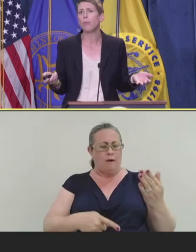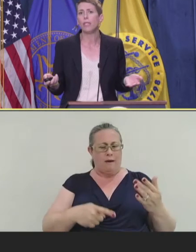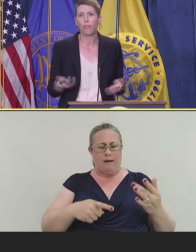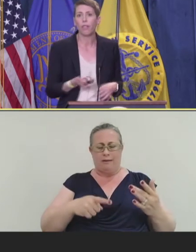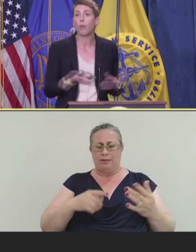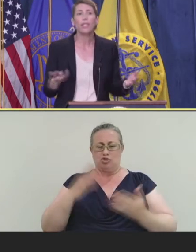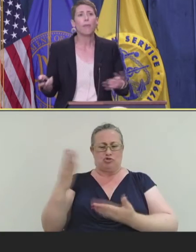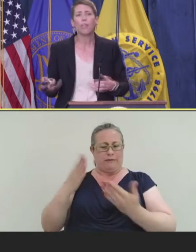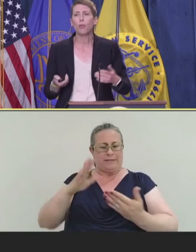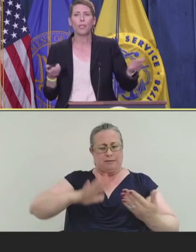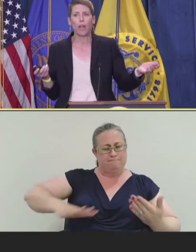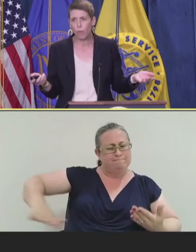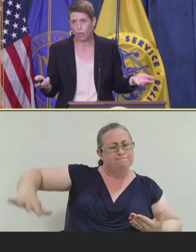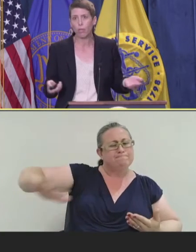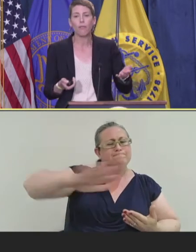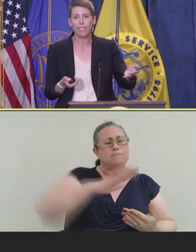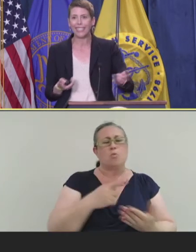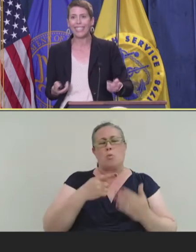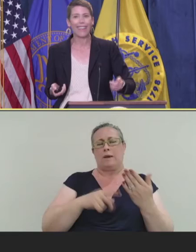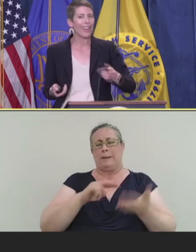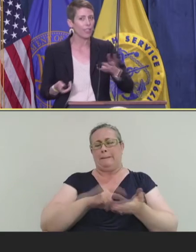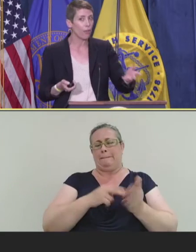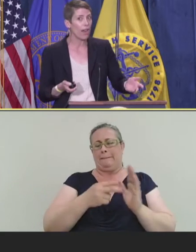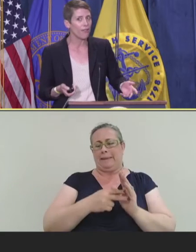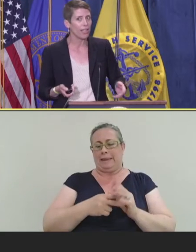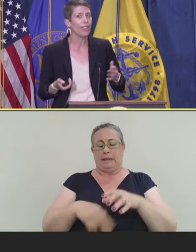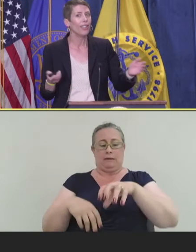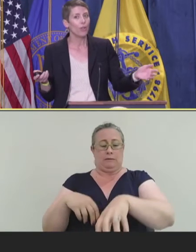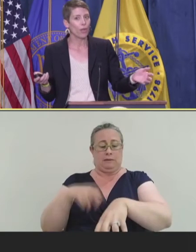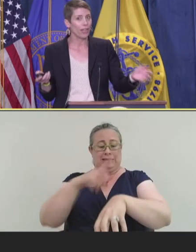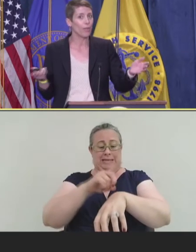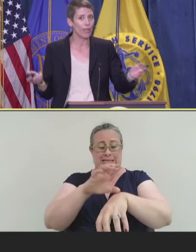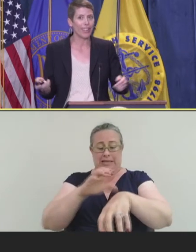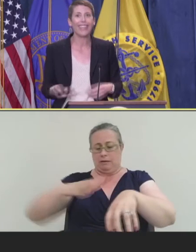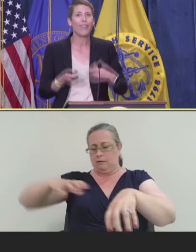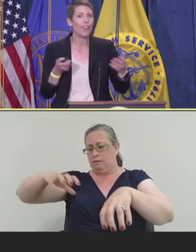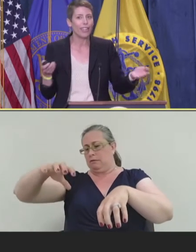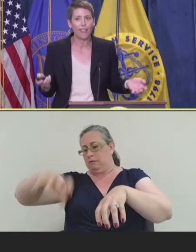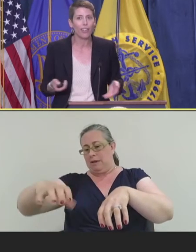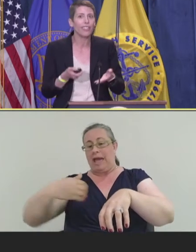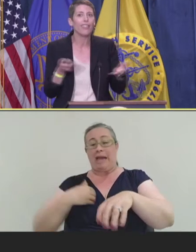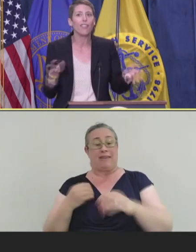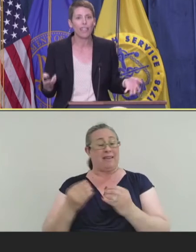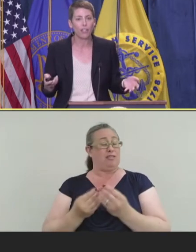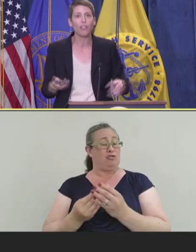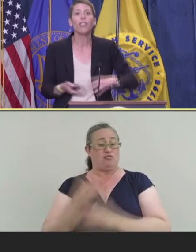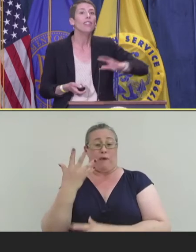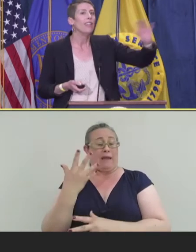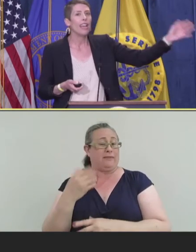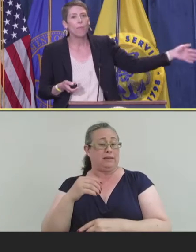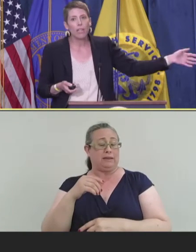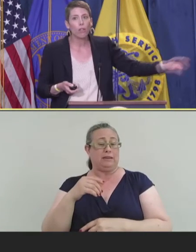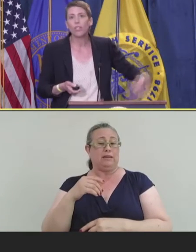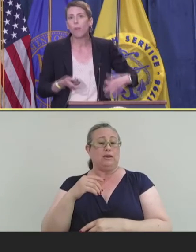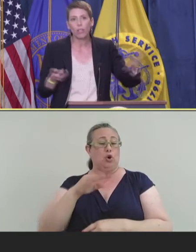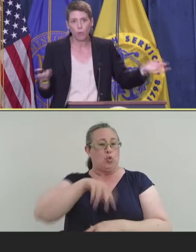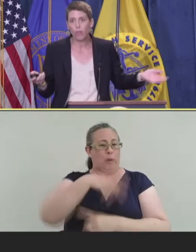specifically? What does that mean to a suburb of D.C. that has a thriving queer community and very diverse and intersectional? And being close to Baltimore,